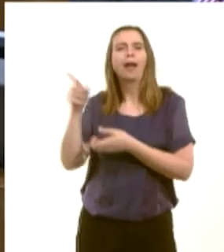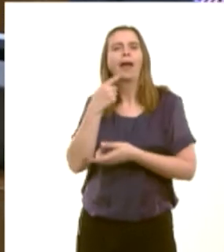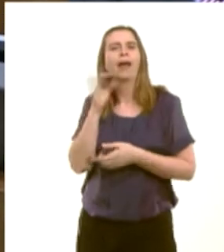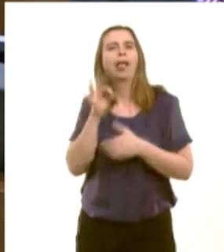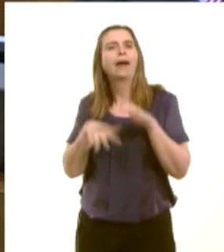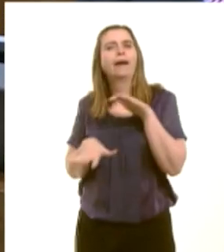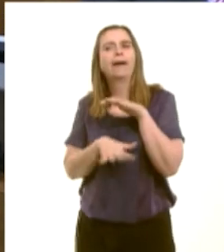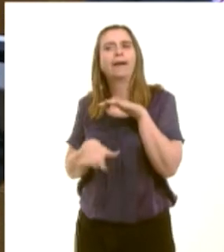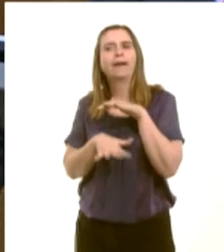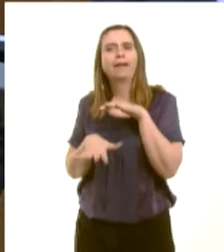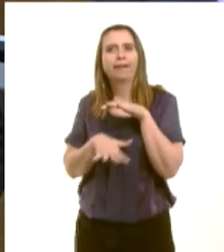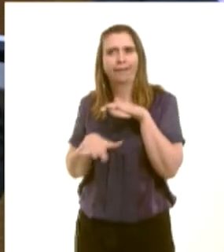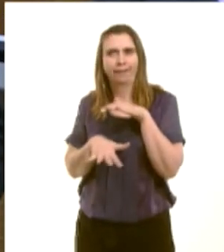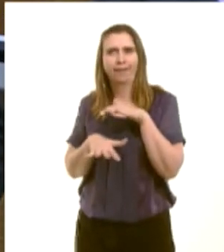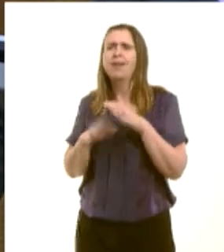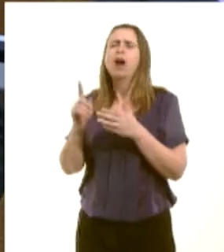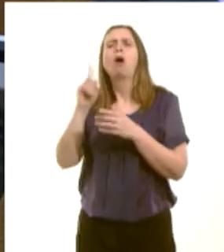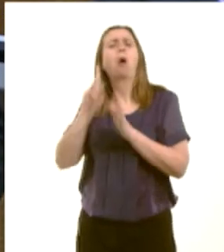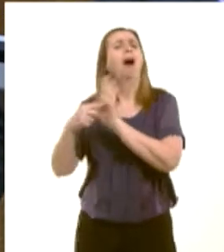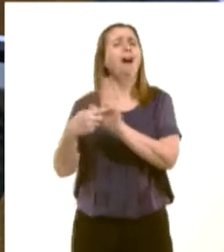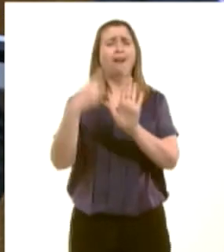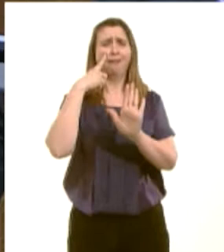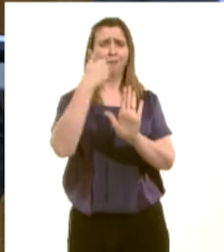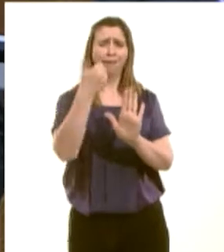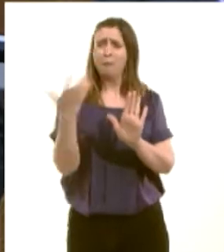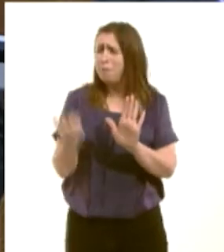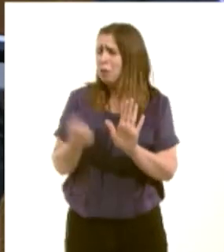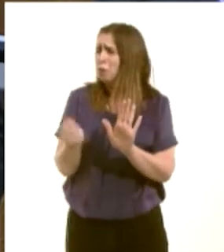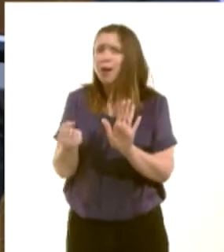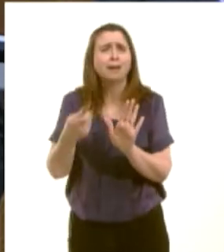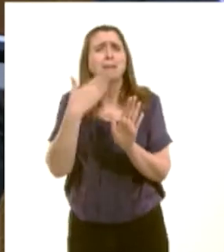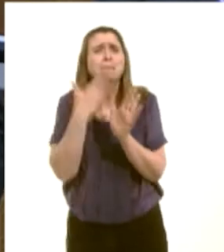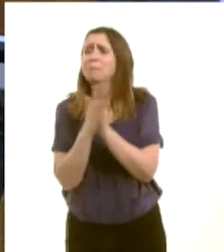is claimed to be something that would be of advantage to pensioners carries with it an